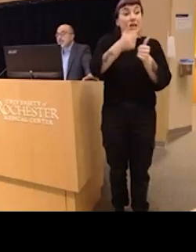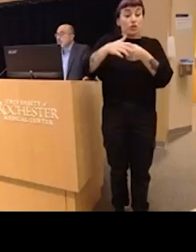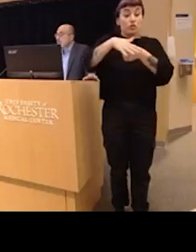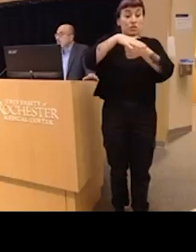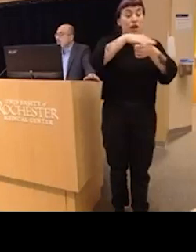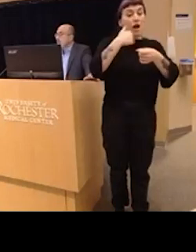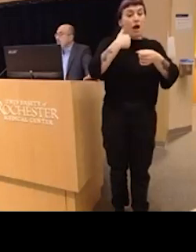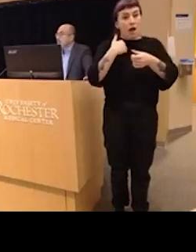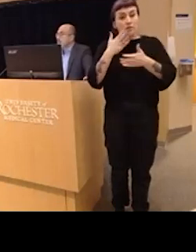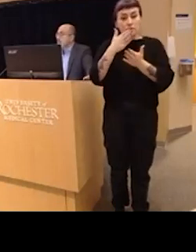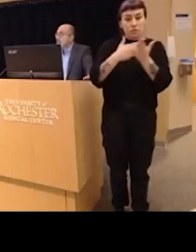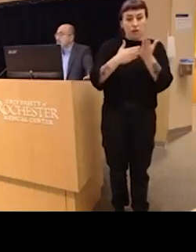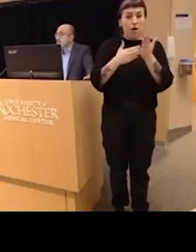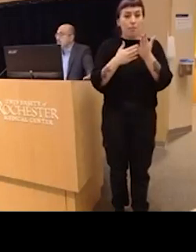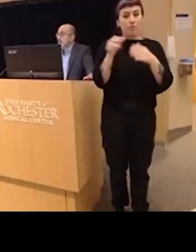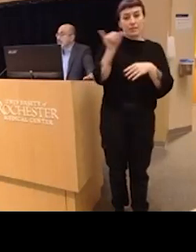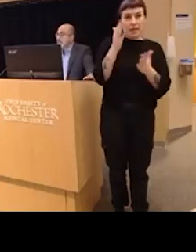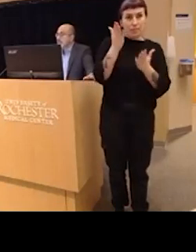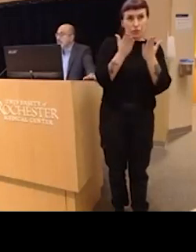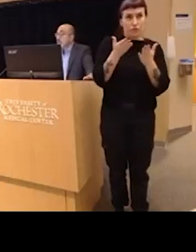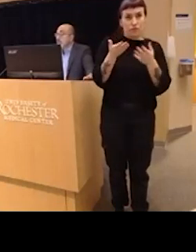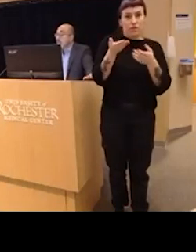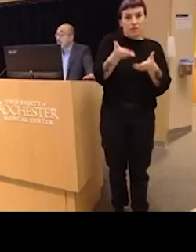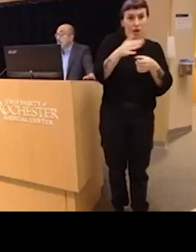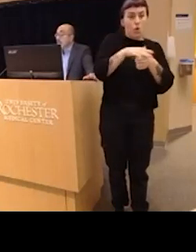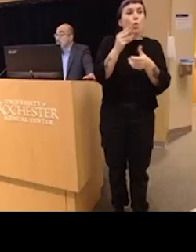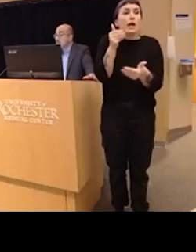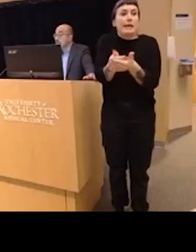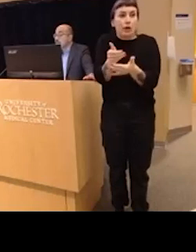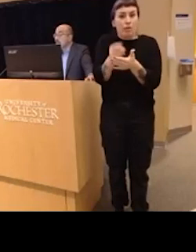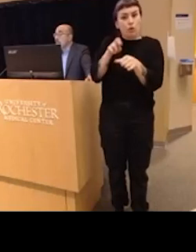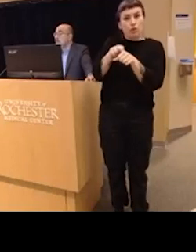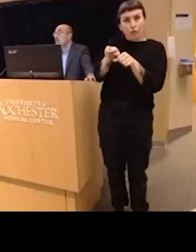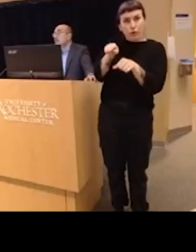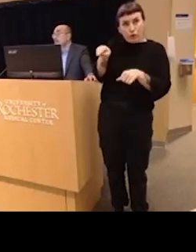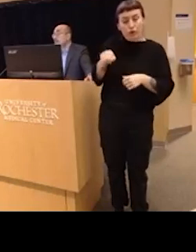some degree of these same services on site or nearby where they can refer to and tele medicine